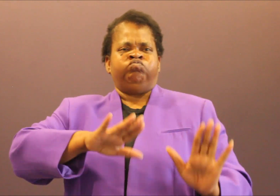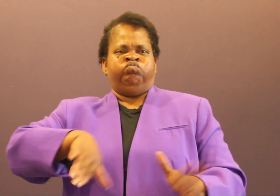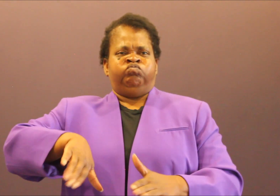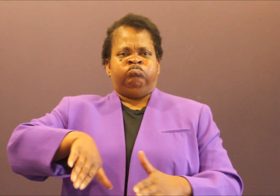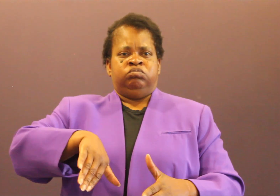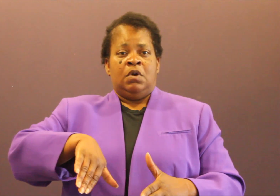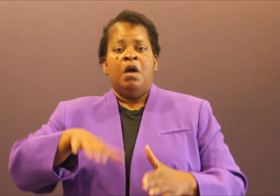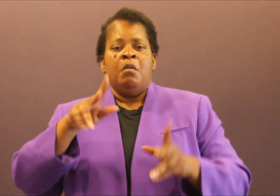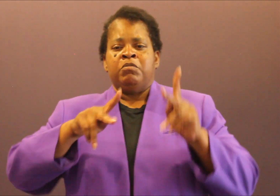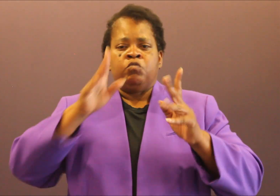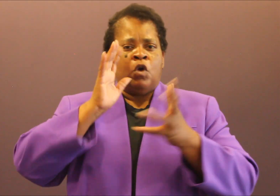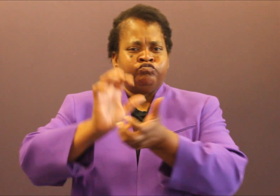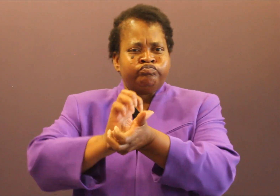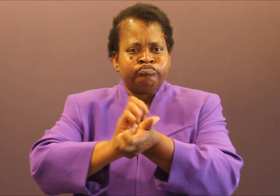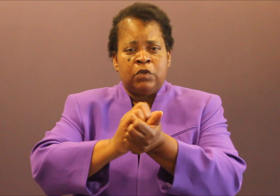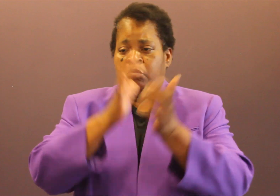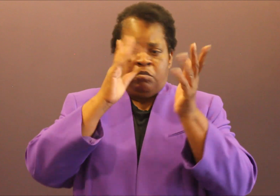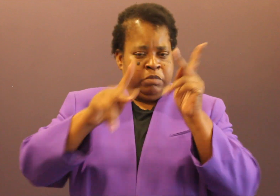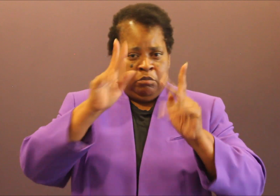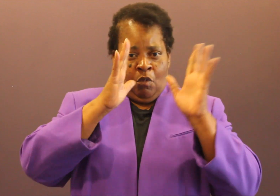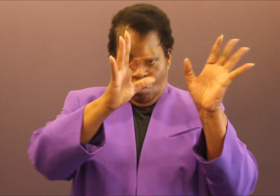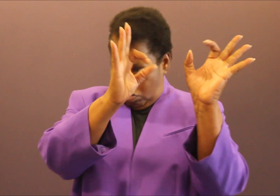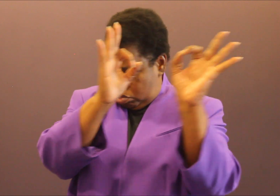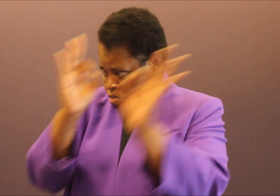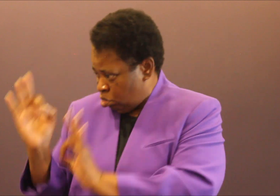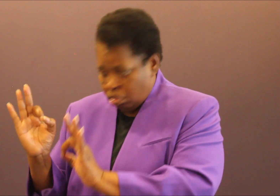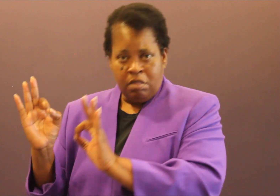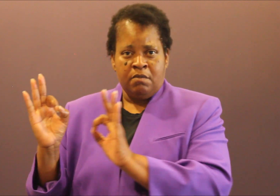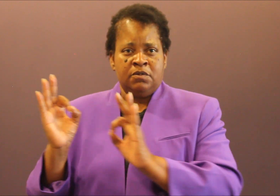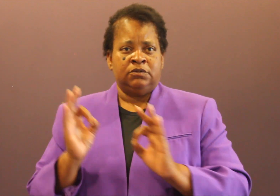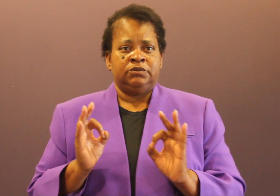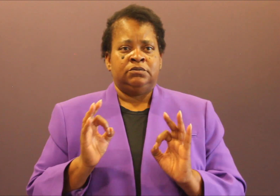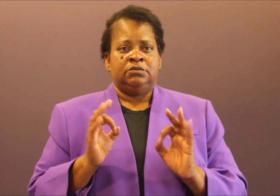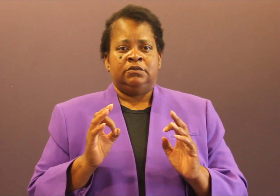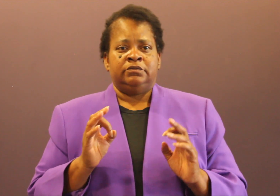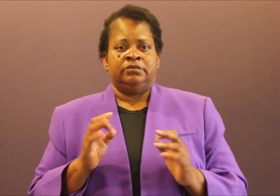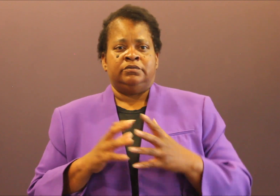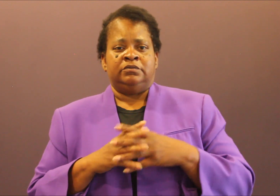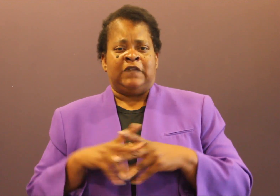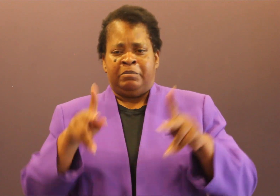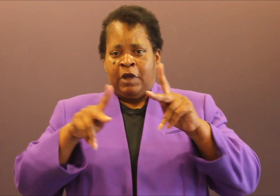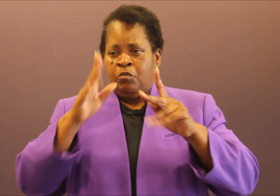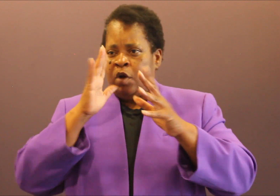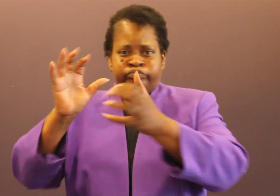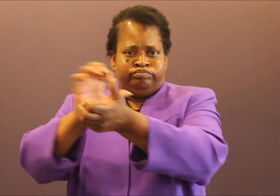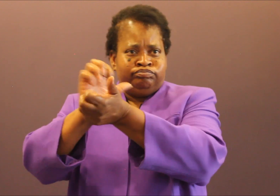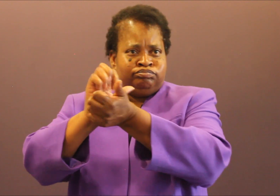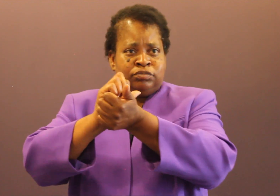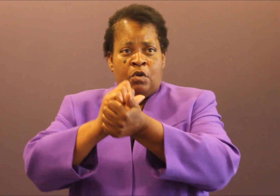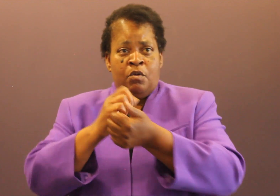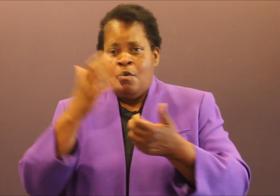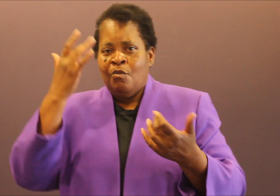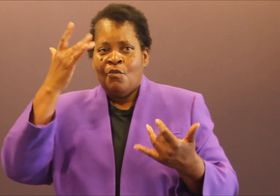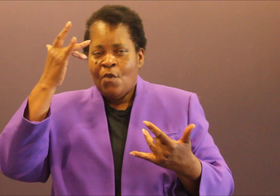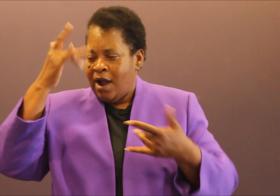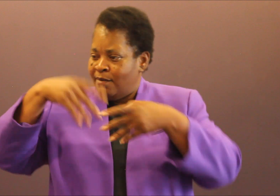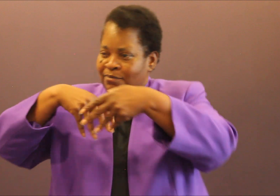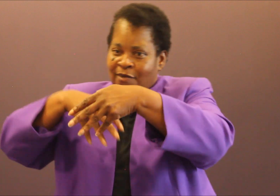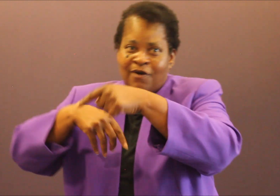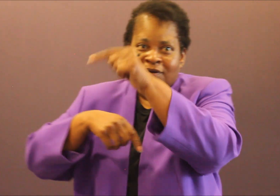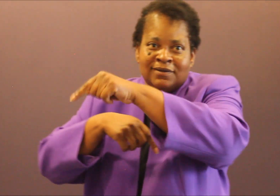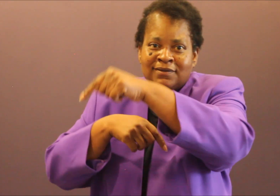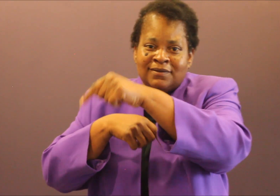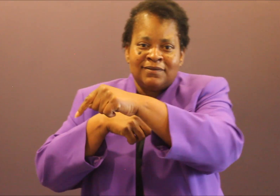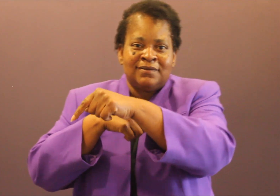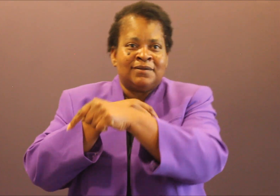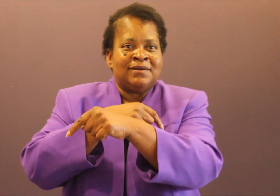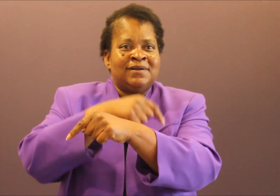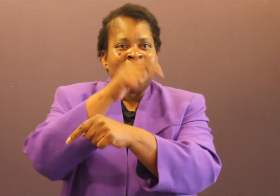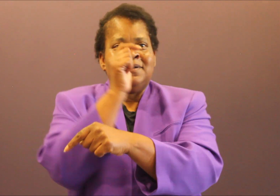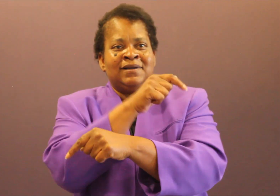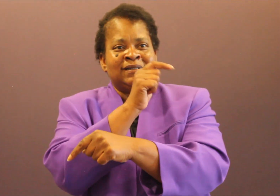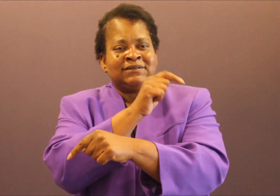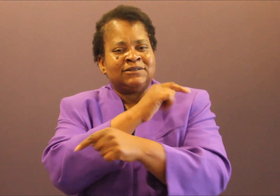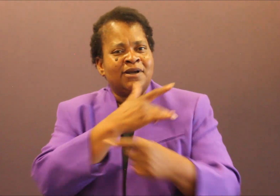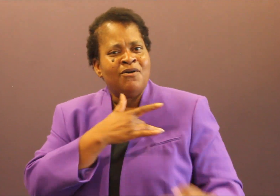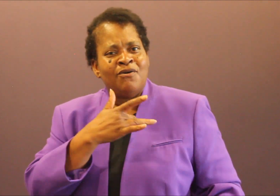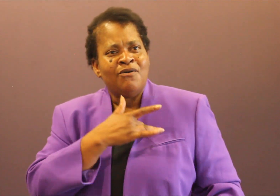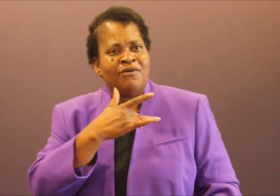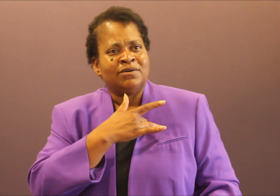They were marching because their hearts join with Minneapolis. Their hearts join LA. It joins with New York. It joins with Florida.